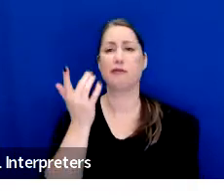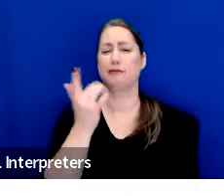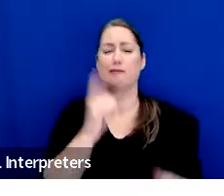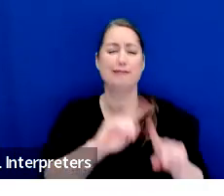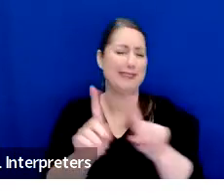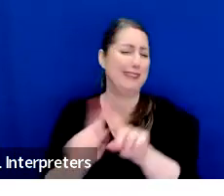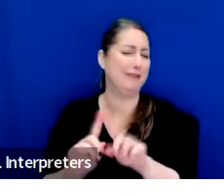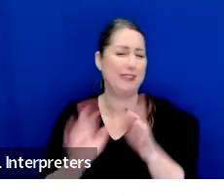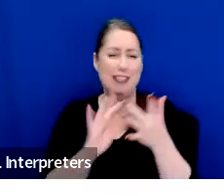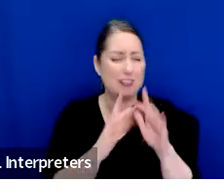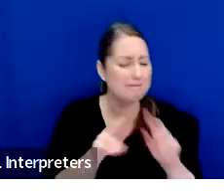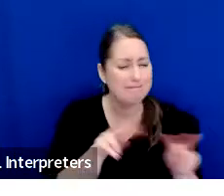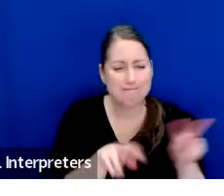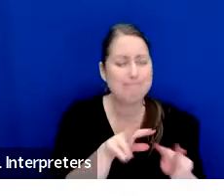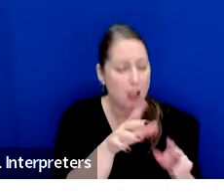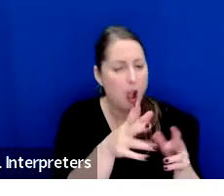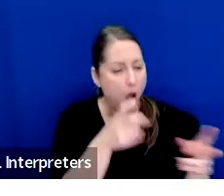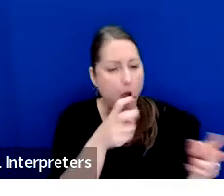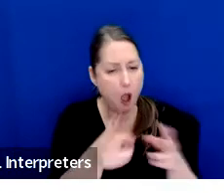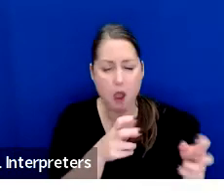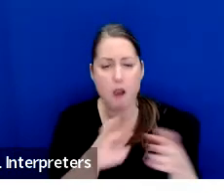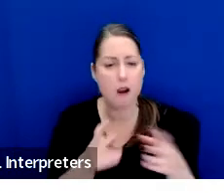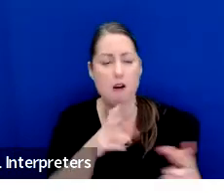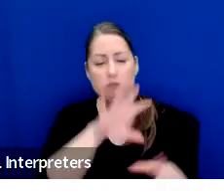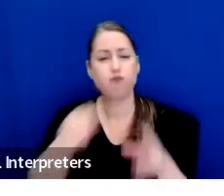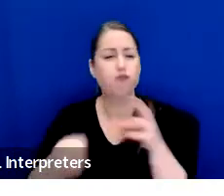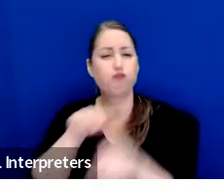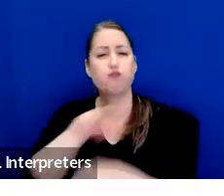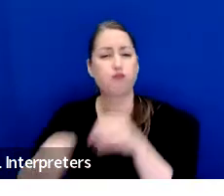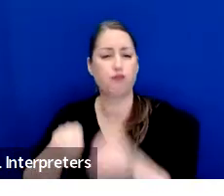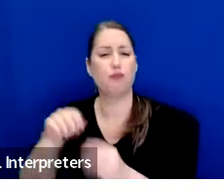And I started to just kind of use more and more of those.